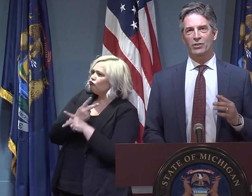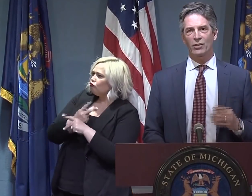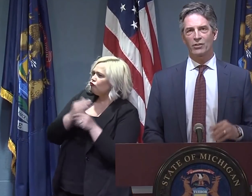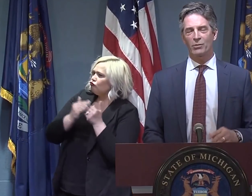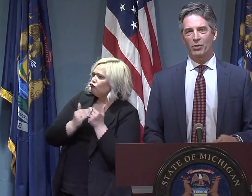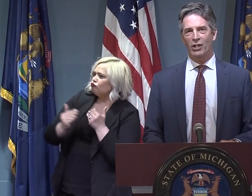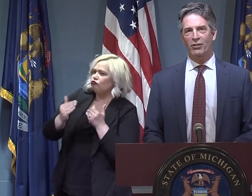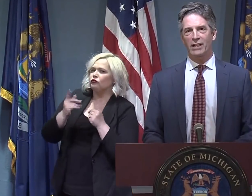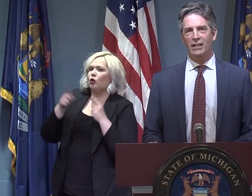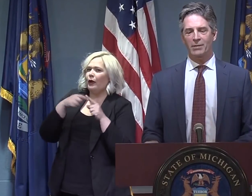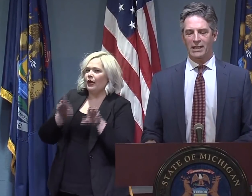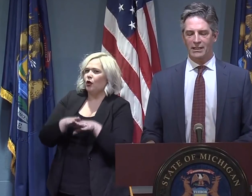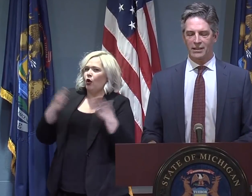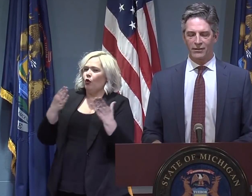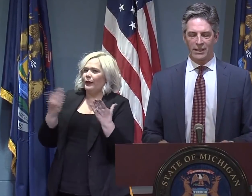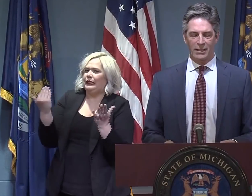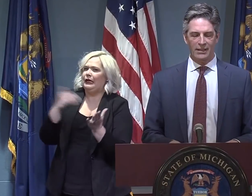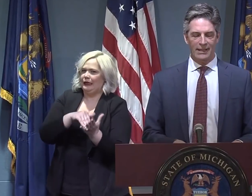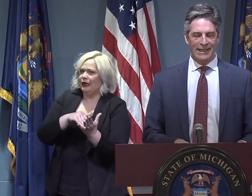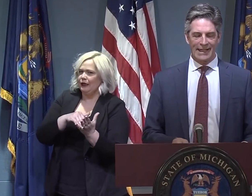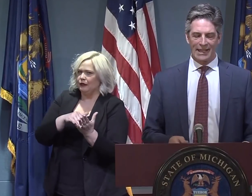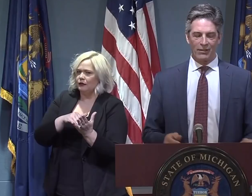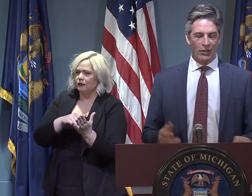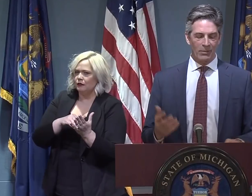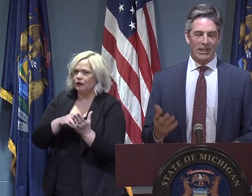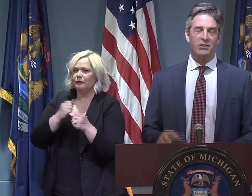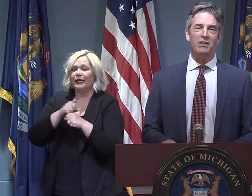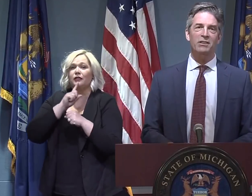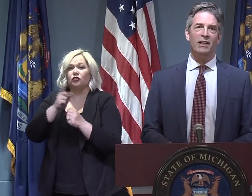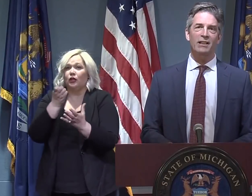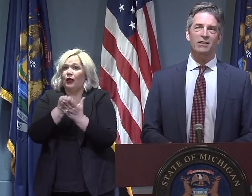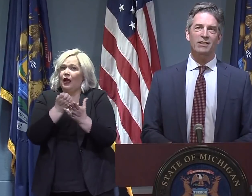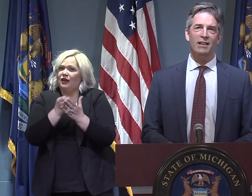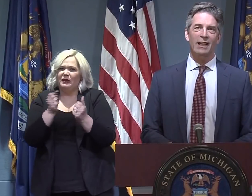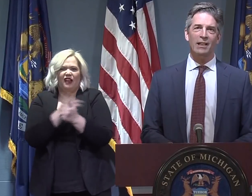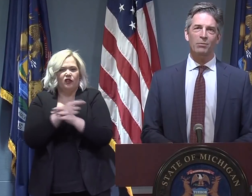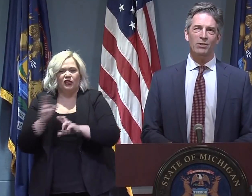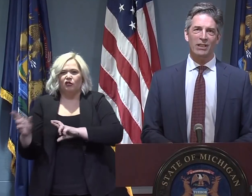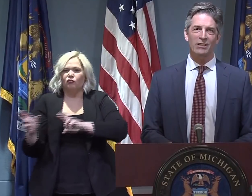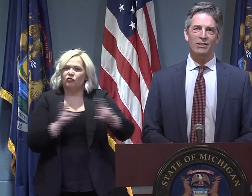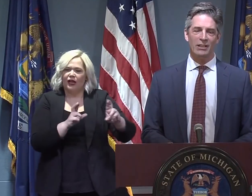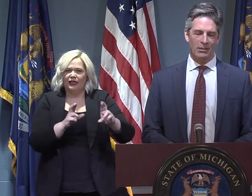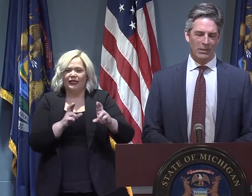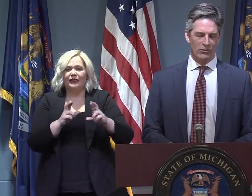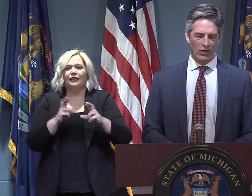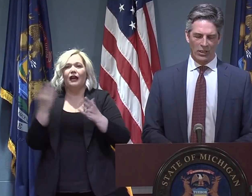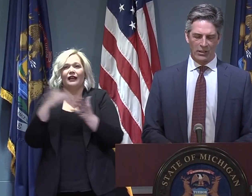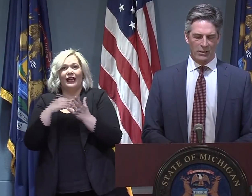INFORMATION TO BASE HER DECISIONS ON HOW TO STAGE A RETURN TO BROADER ECONOMIC